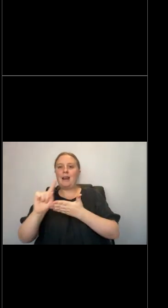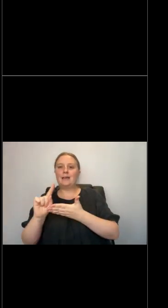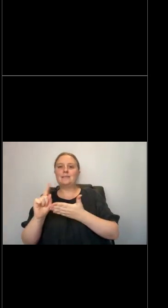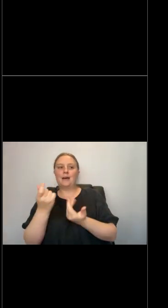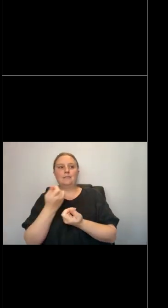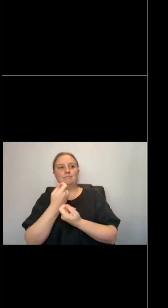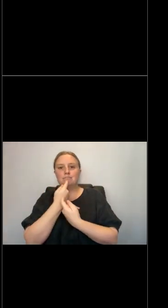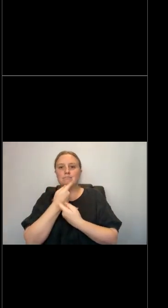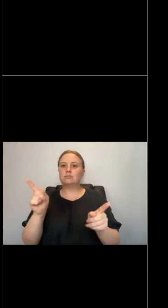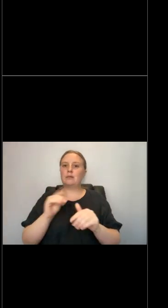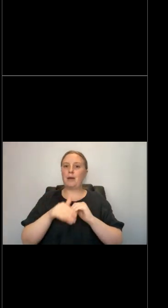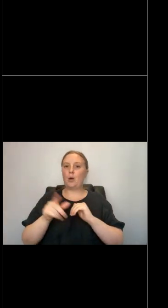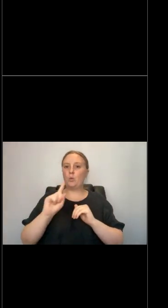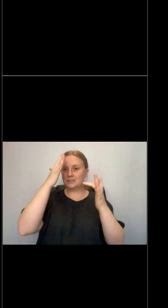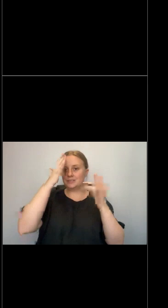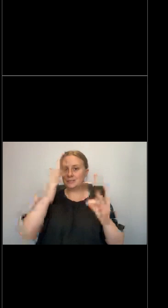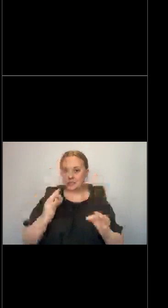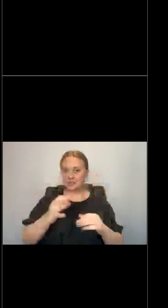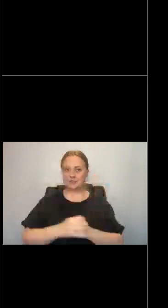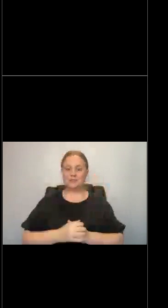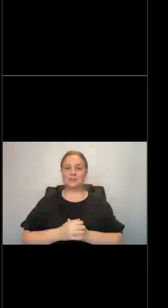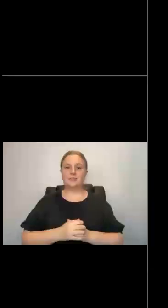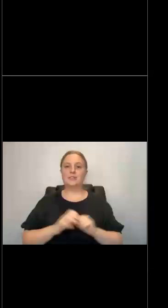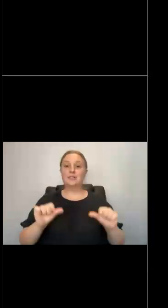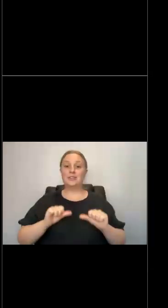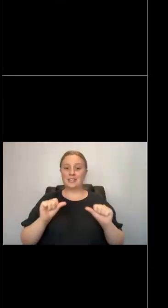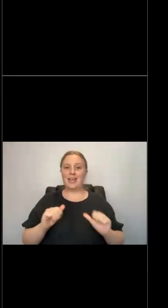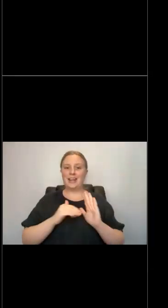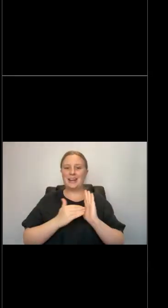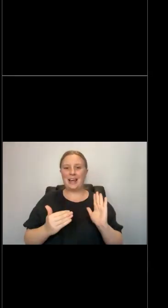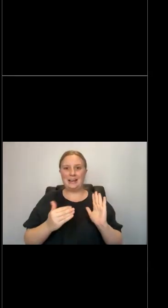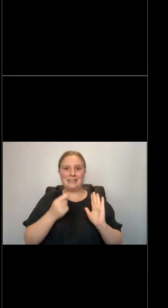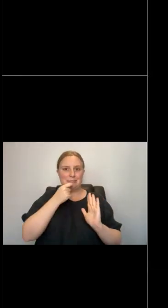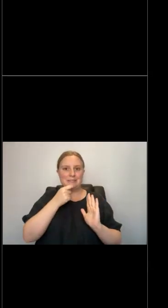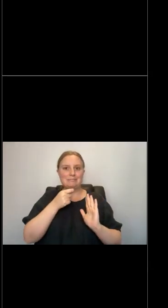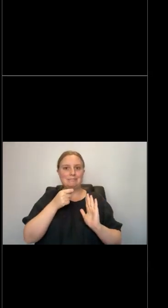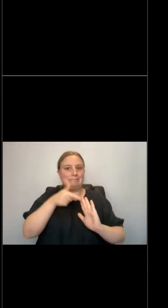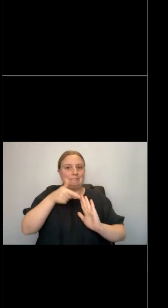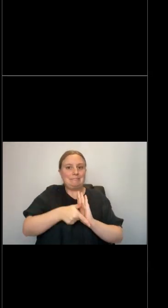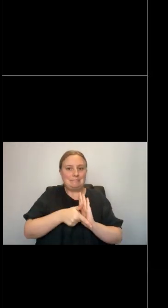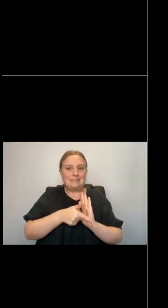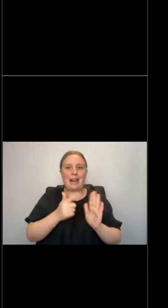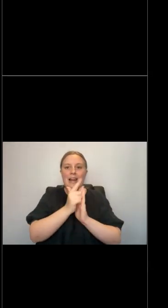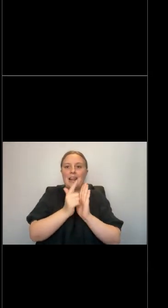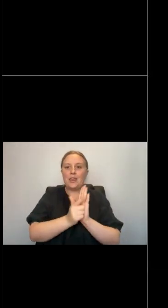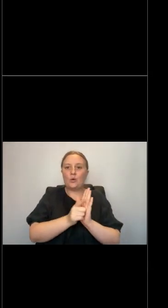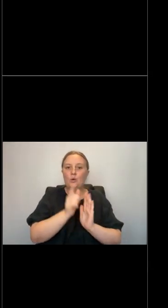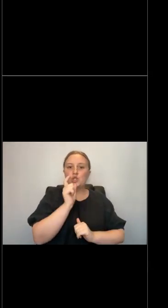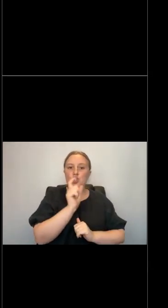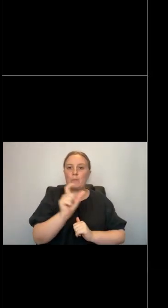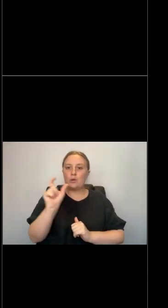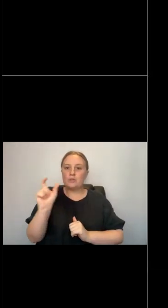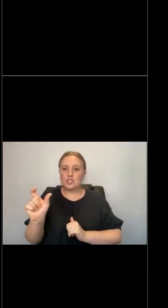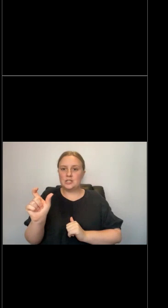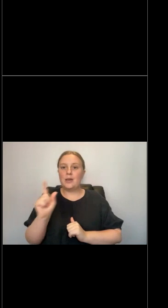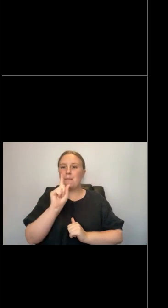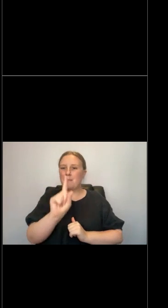Look, I'm about to do a bit of a dive into legal terminology, but I think it's really, really important to understand